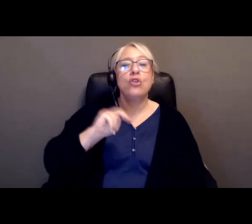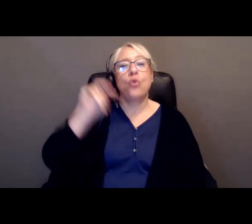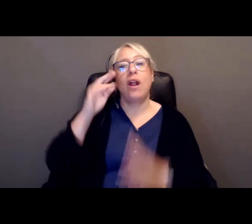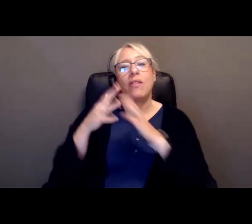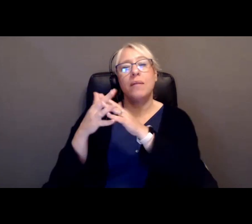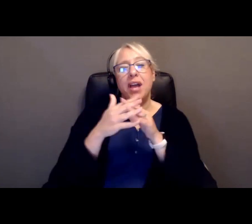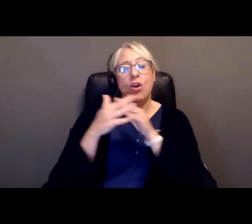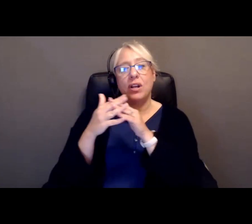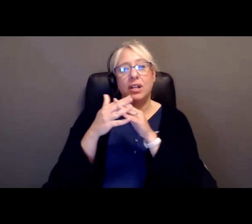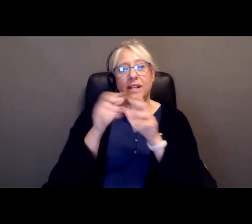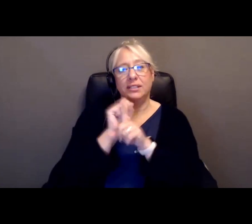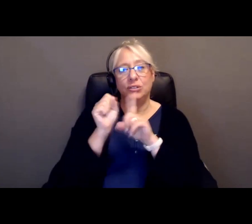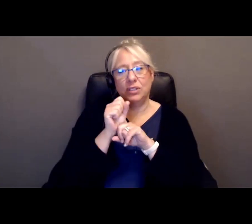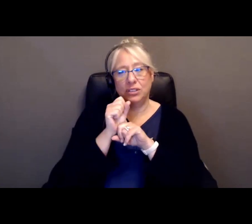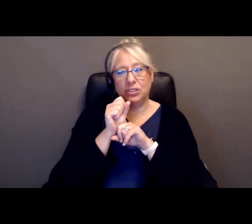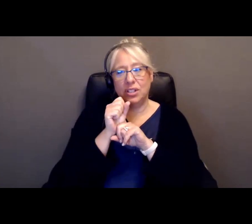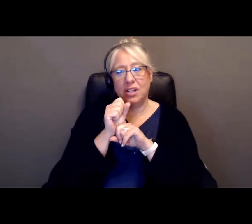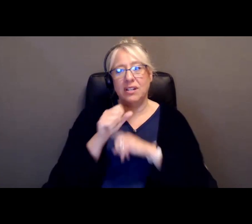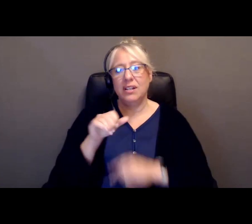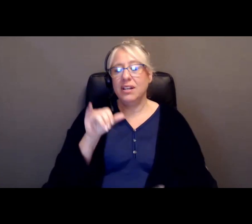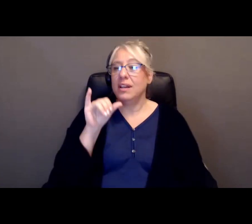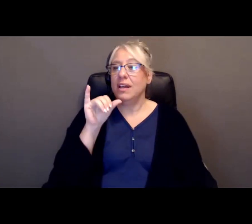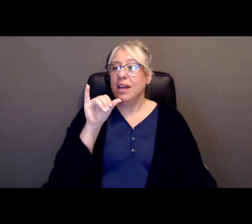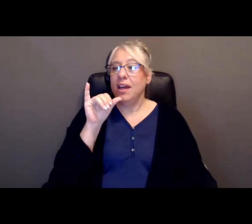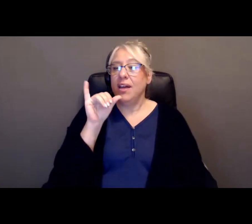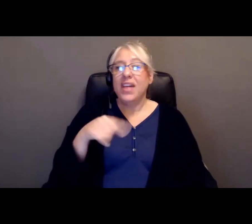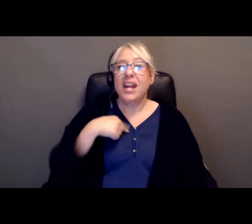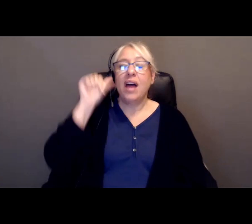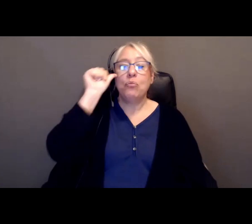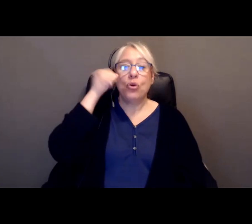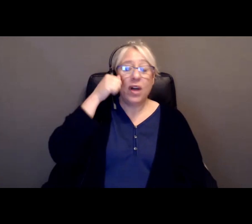And that I am reminded that we have it actually pretty good